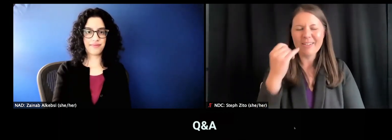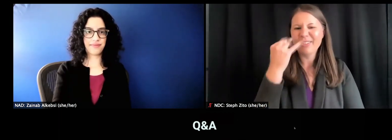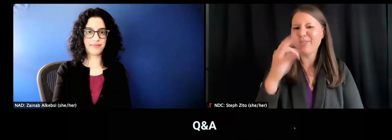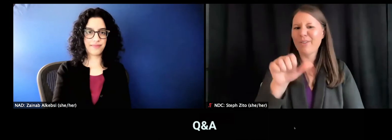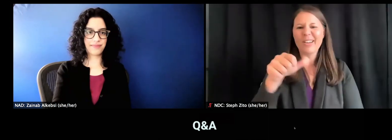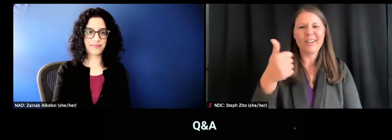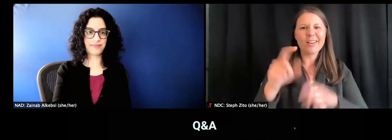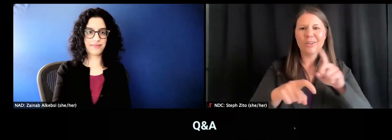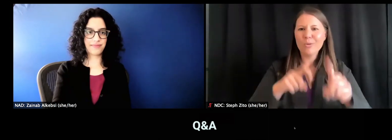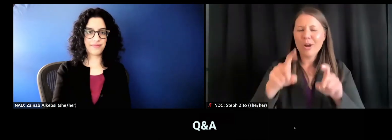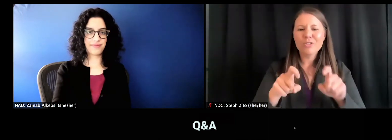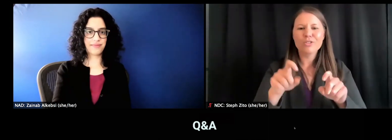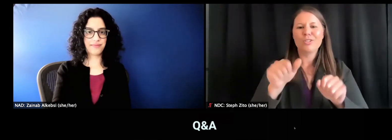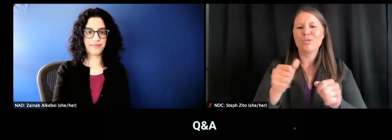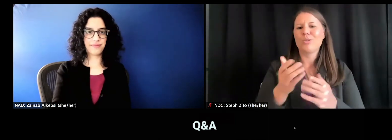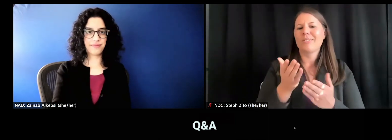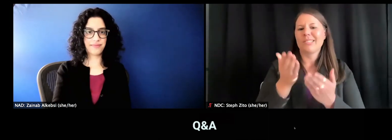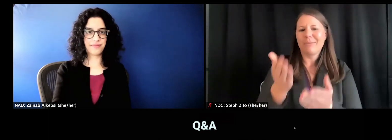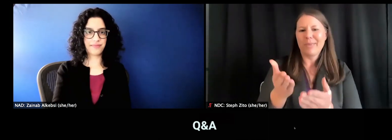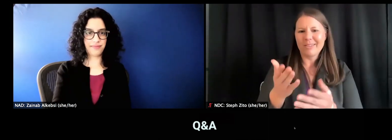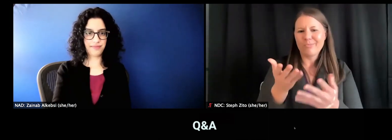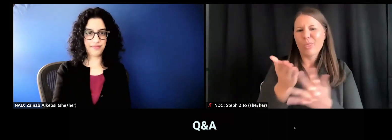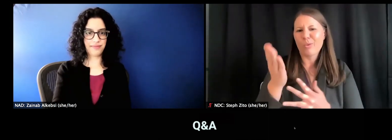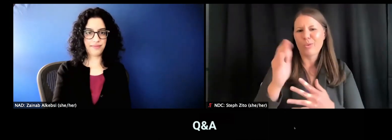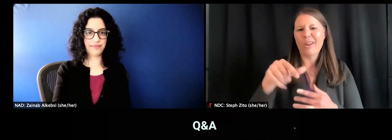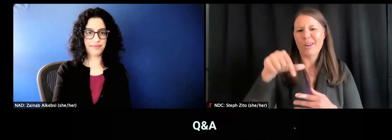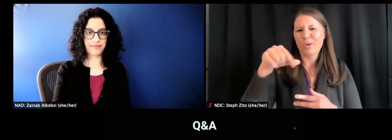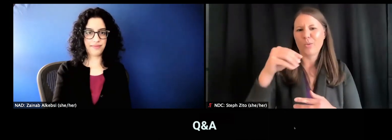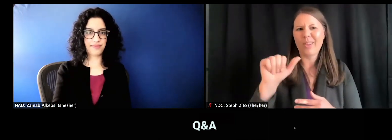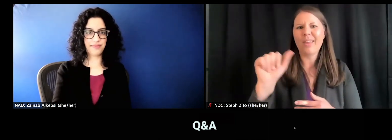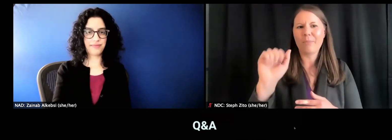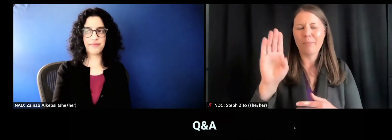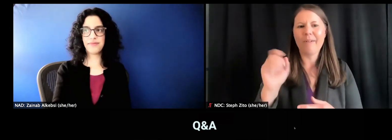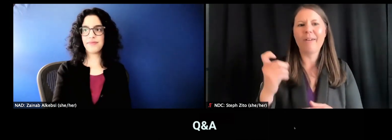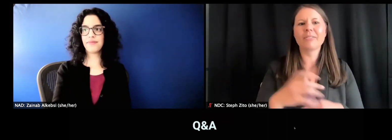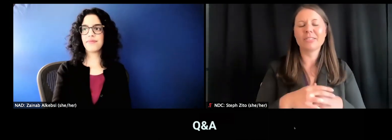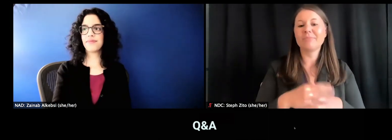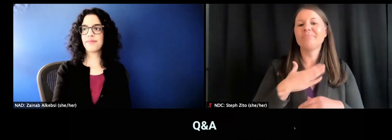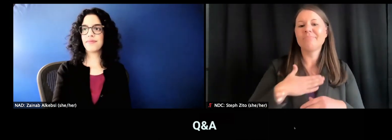Now, just a quick reminder, if you have questions submit them through the Q & A box.